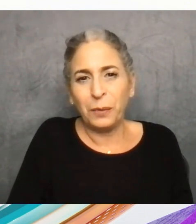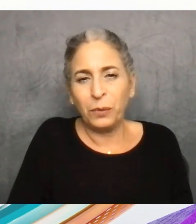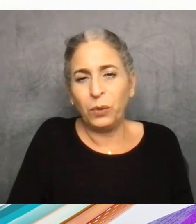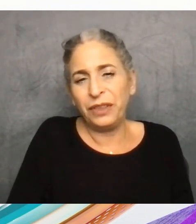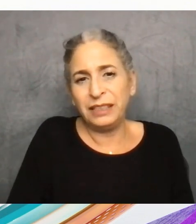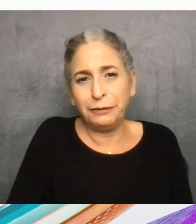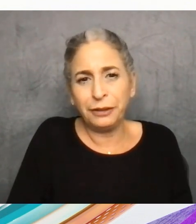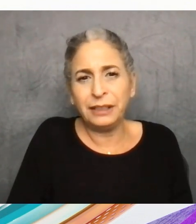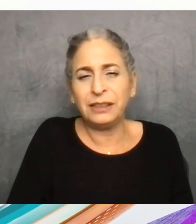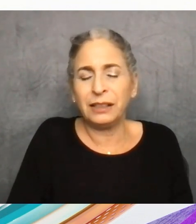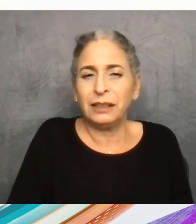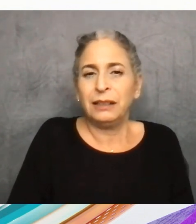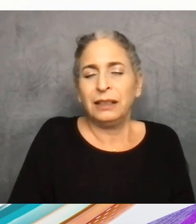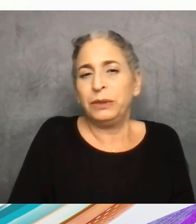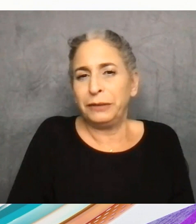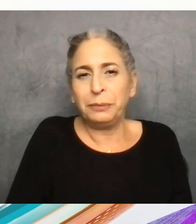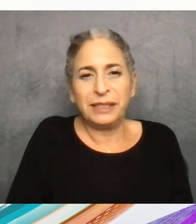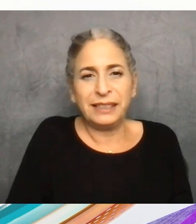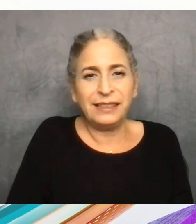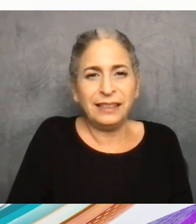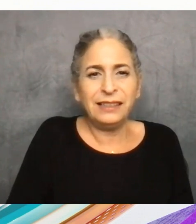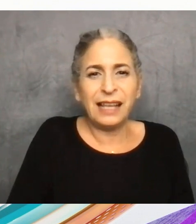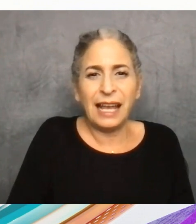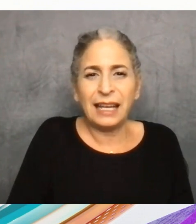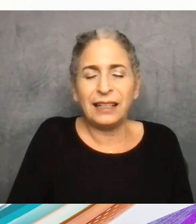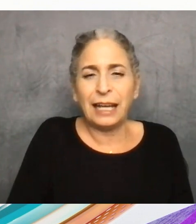with different businesses and